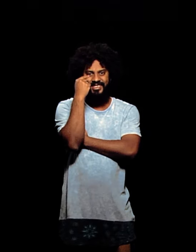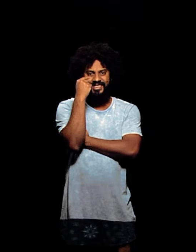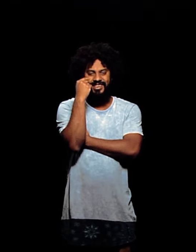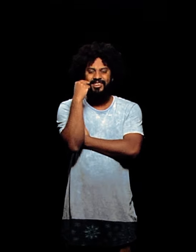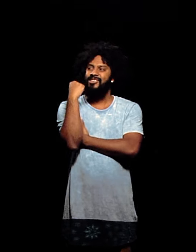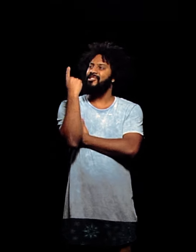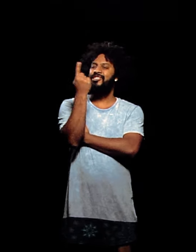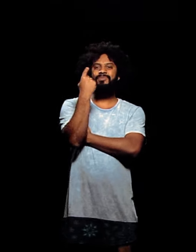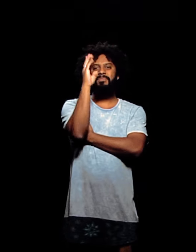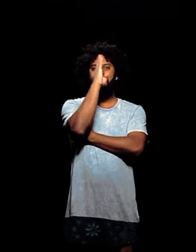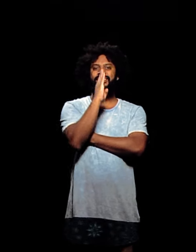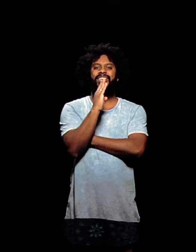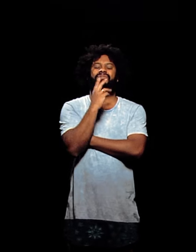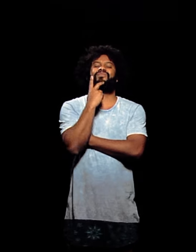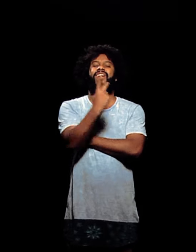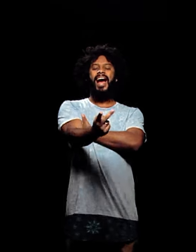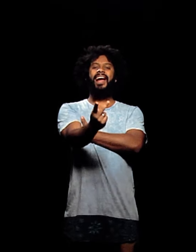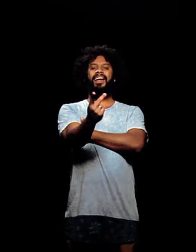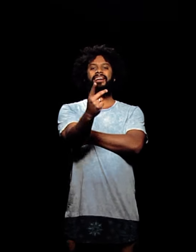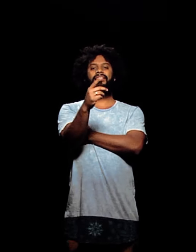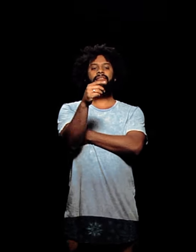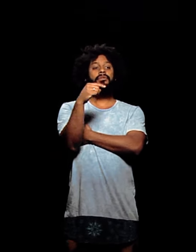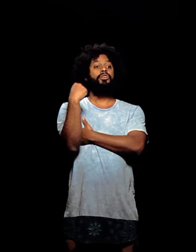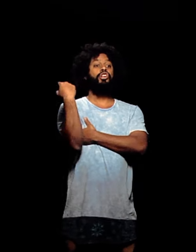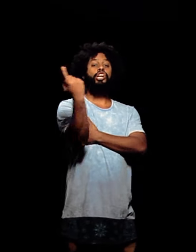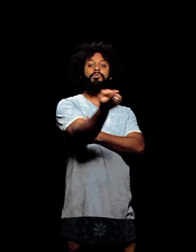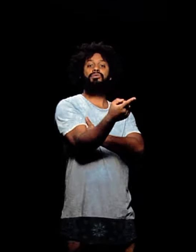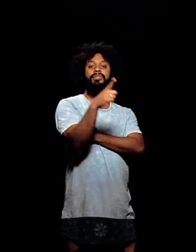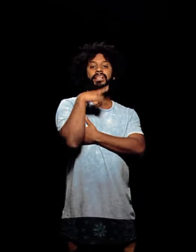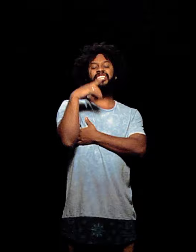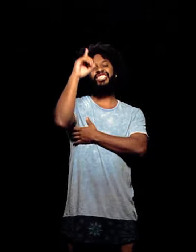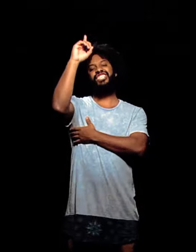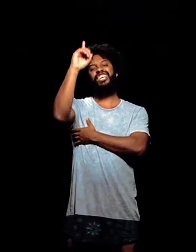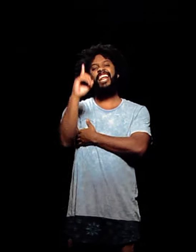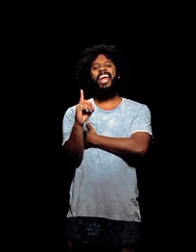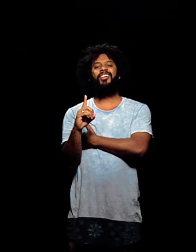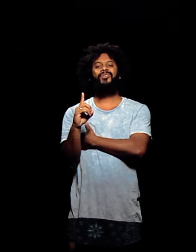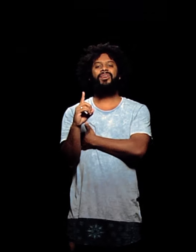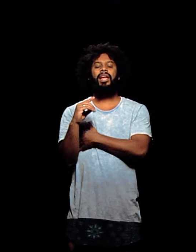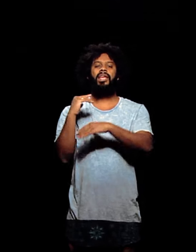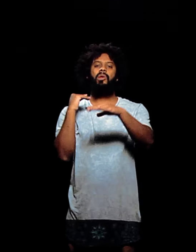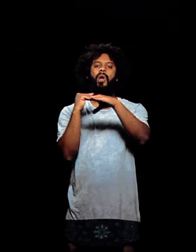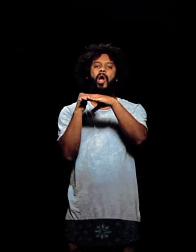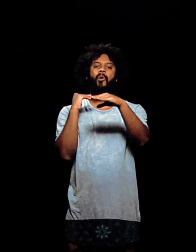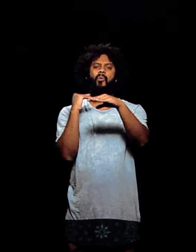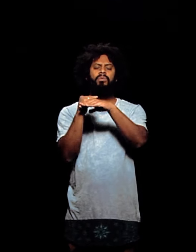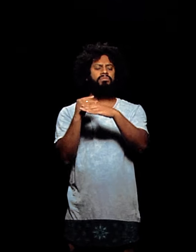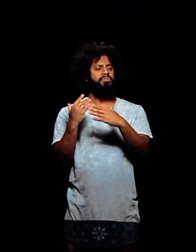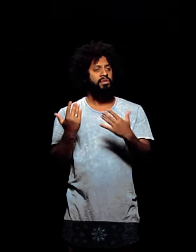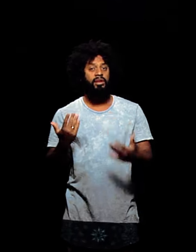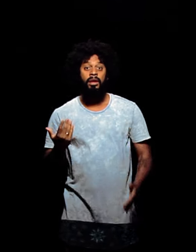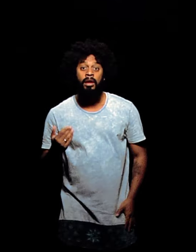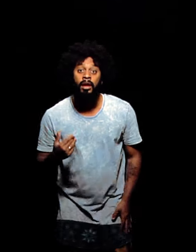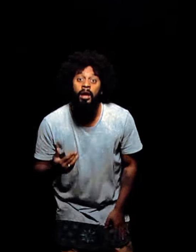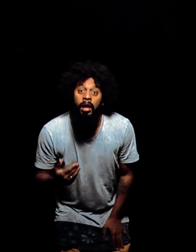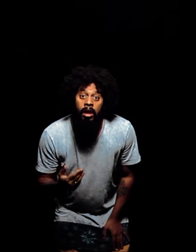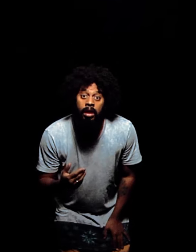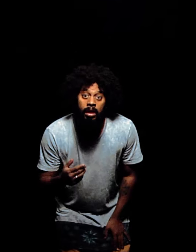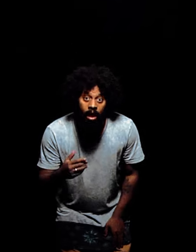Can we Brazilians say we have equal rights?